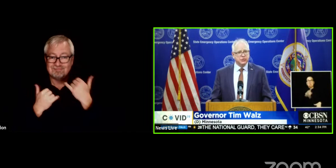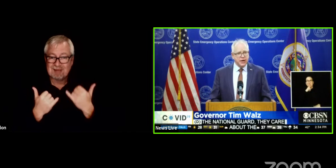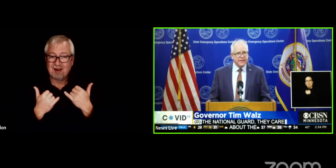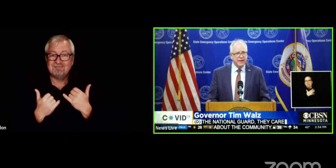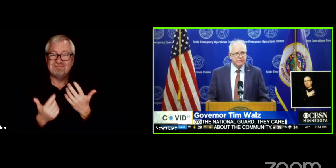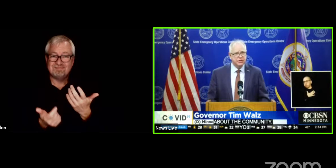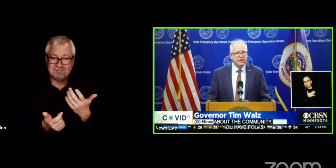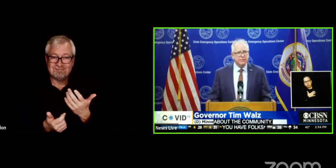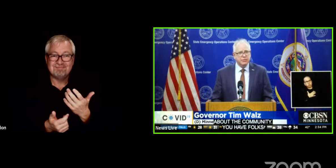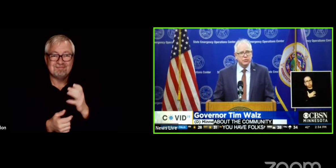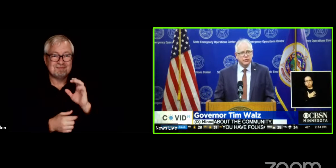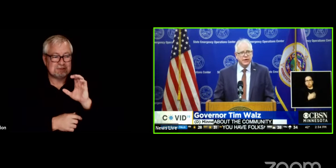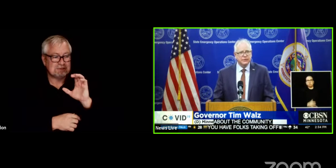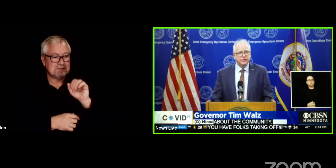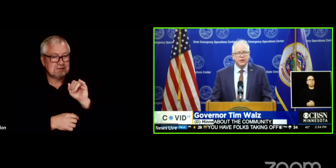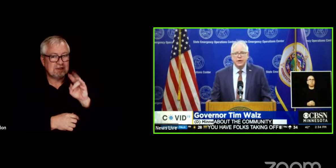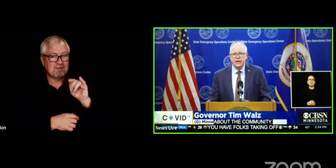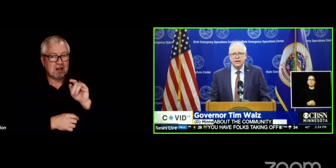TRAIN THEM, TO GIVE THEM THE TOOLS NECESSARY TO